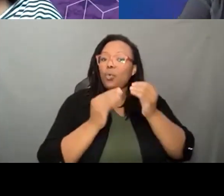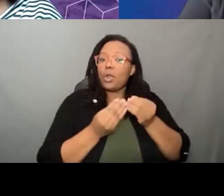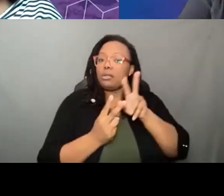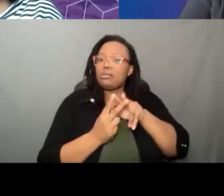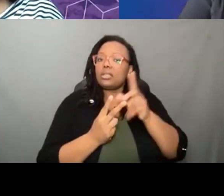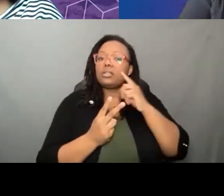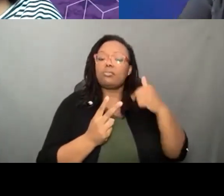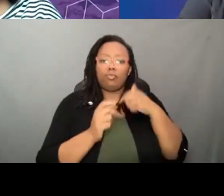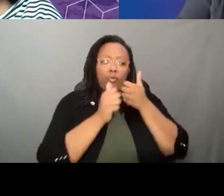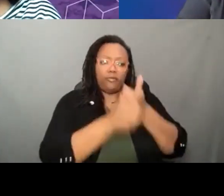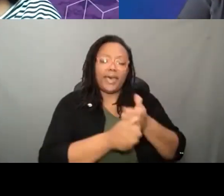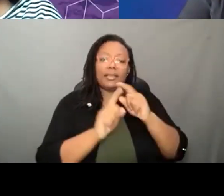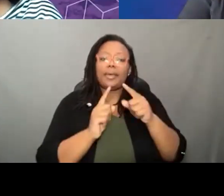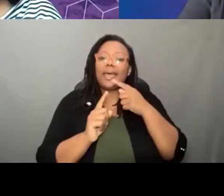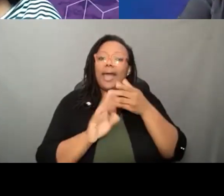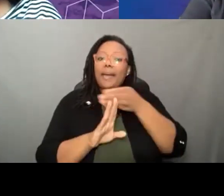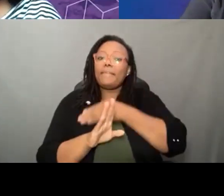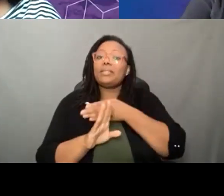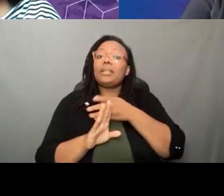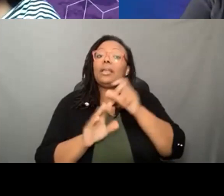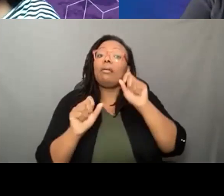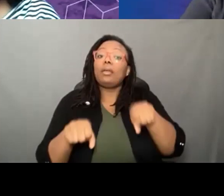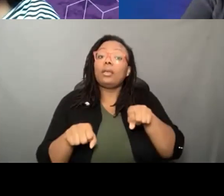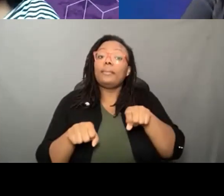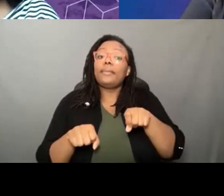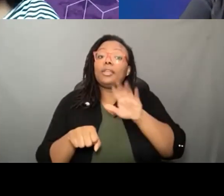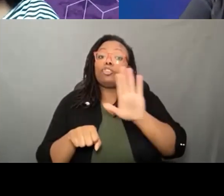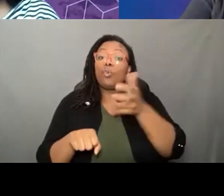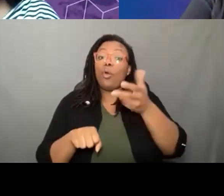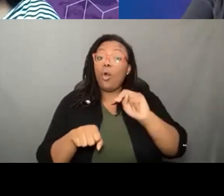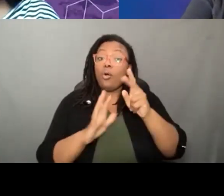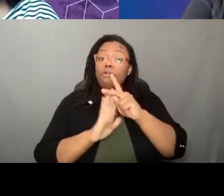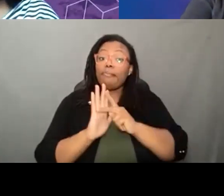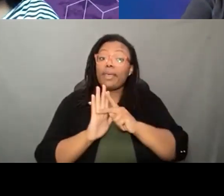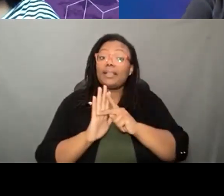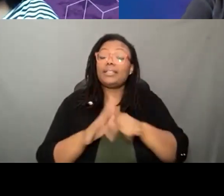which I think I mentioned that, that it could be your own policy, a reimbursement policy.